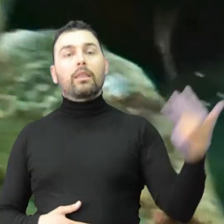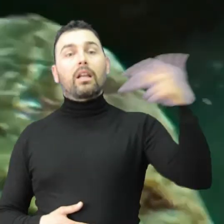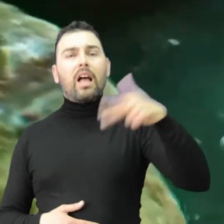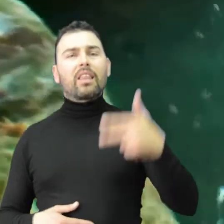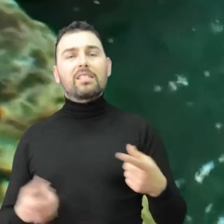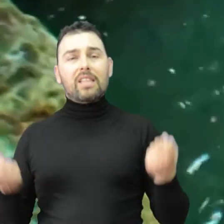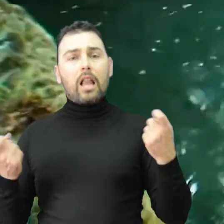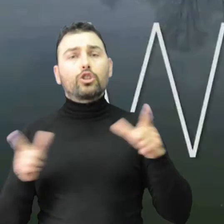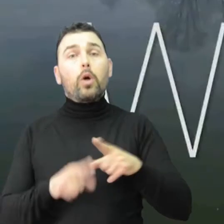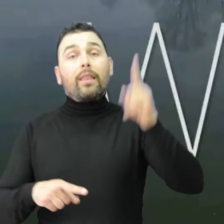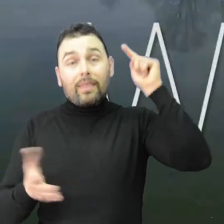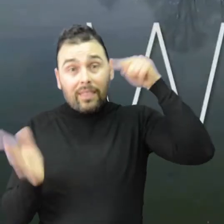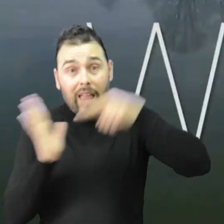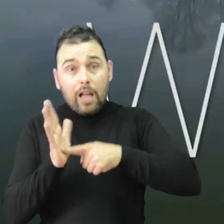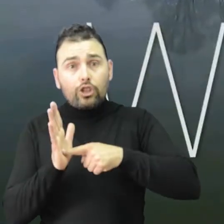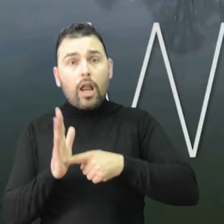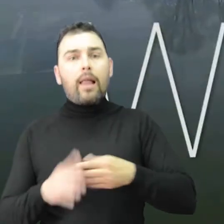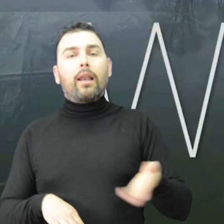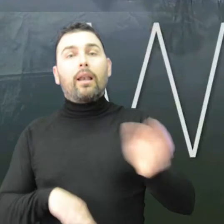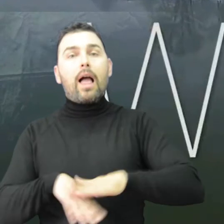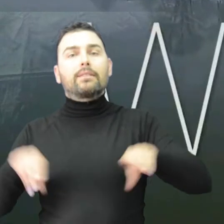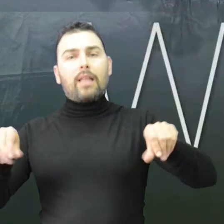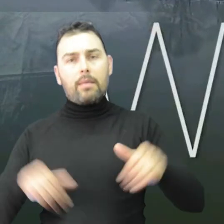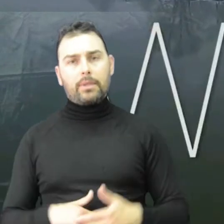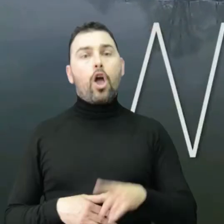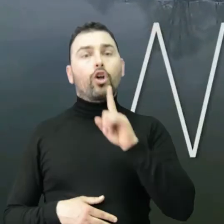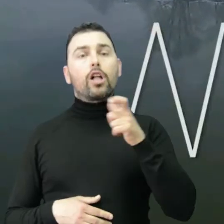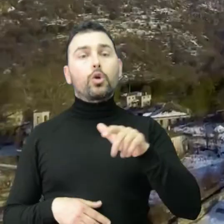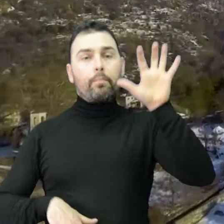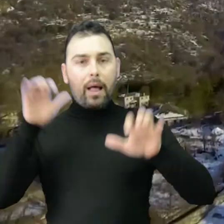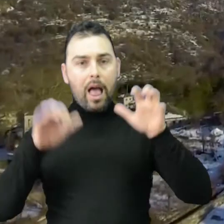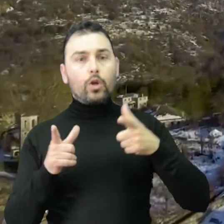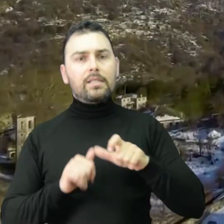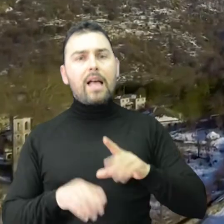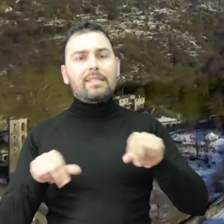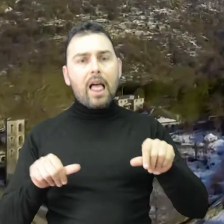a human creation each one unique at every turn the age-old greeting.